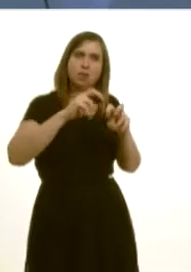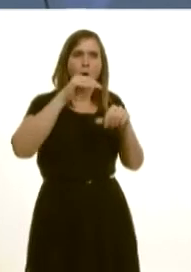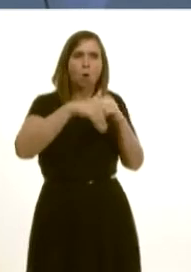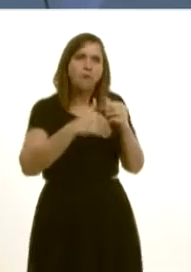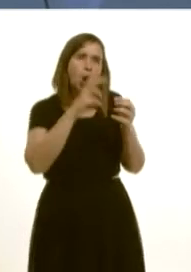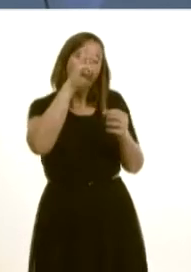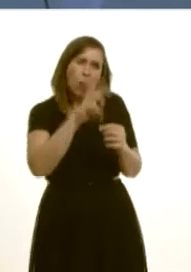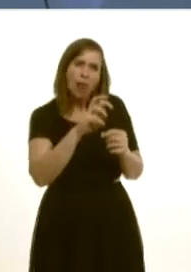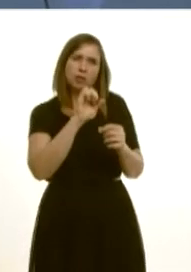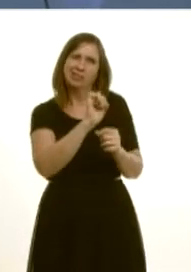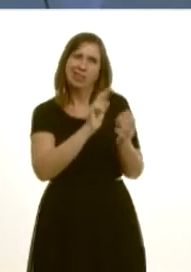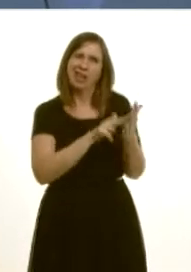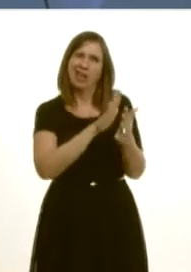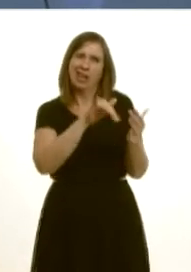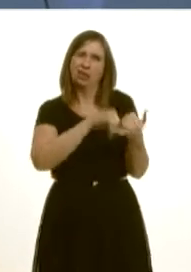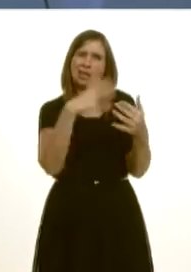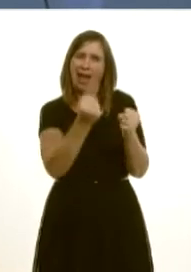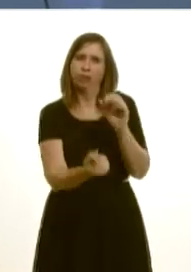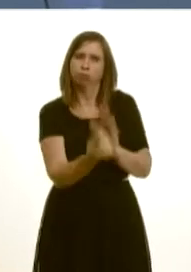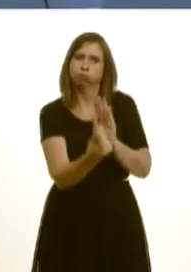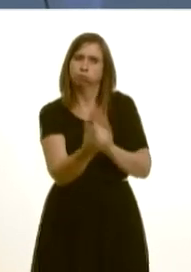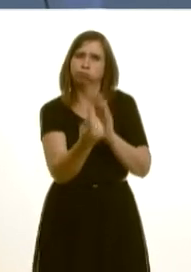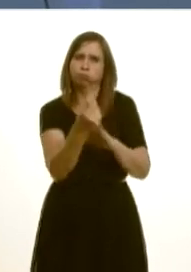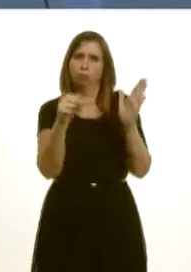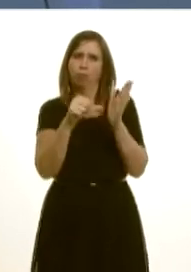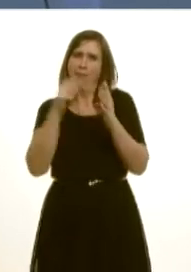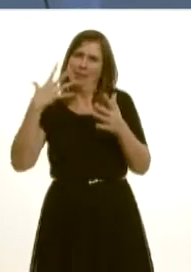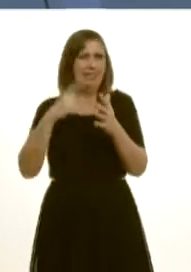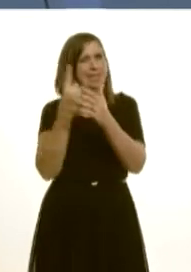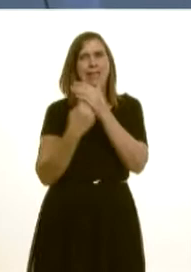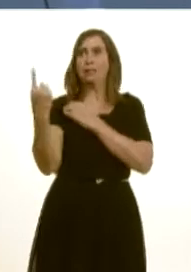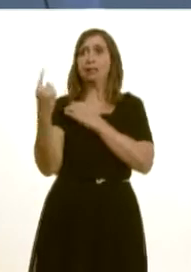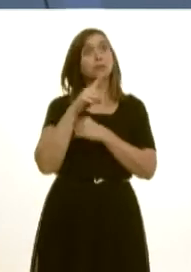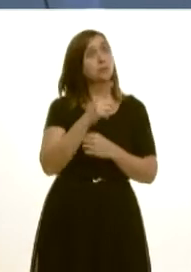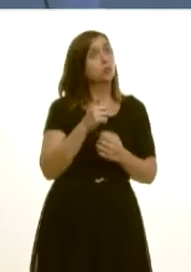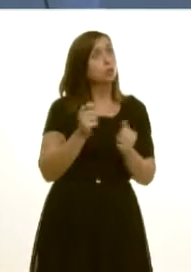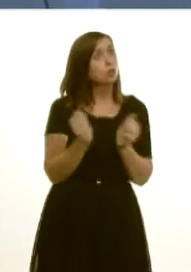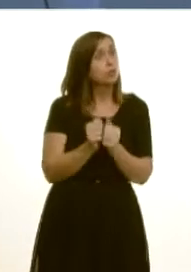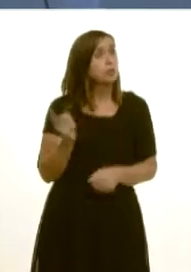the Welsh NHS faces. Do you accept the point that it is making, and in particular the nine